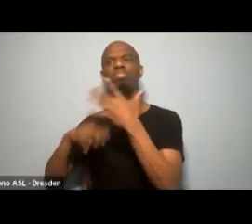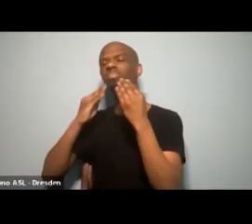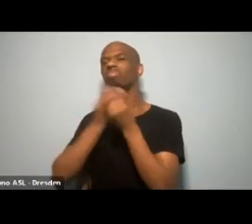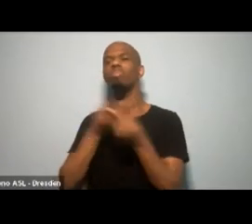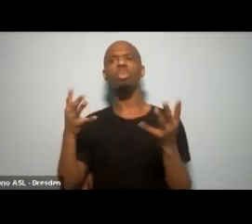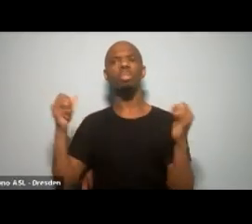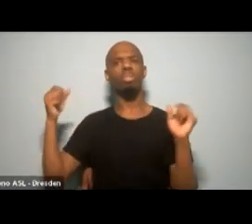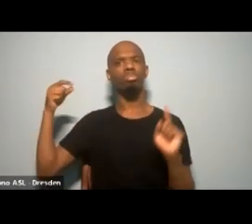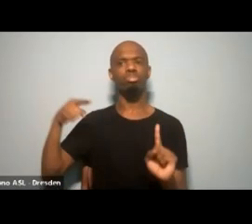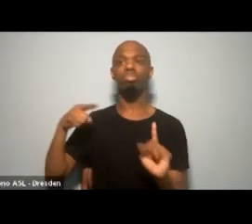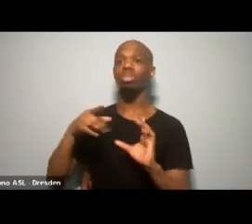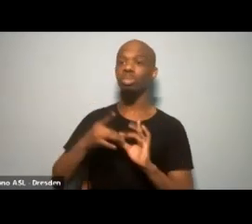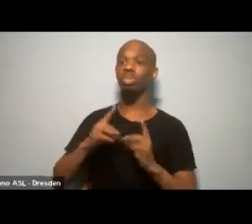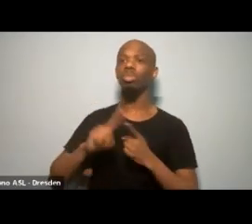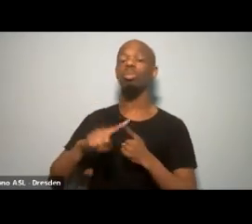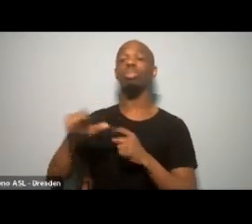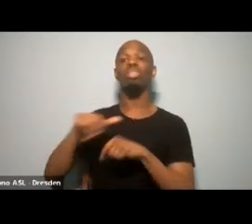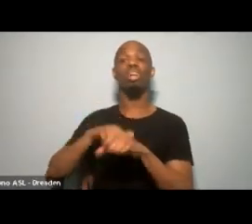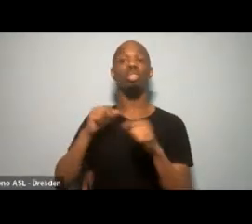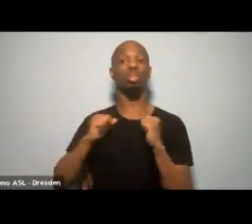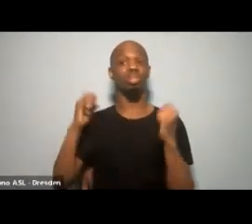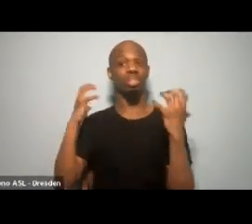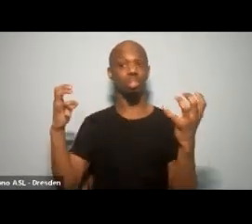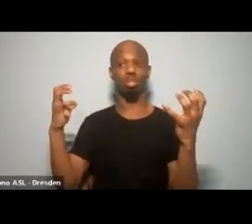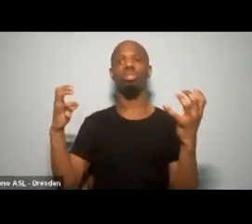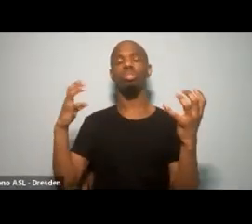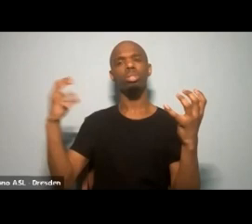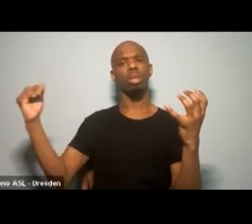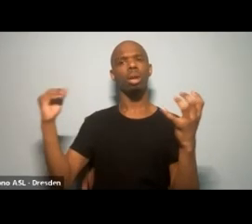and its current state and how it's been serving